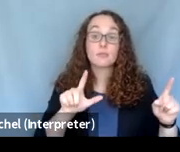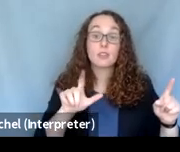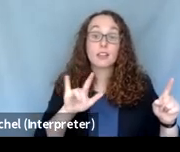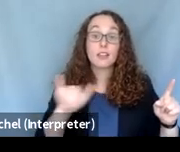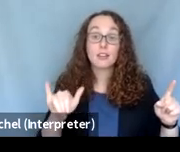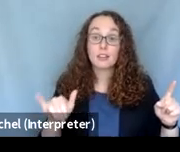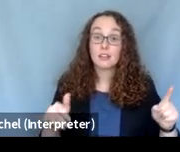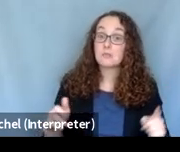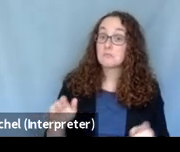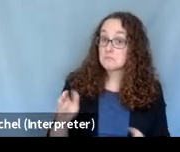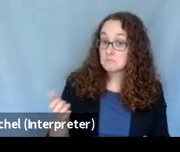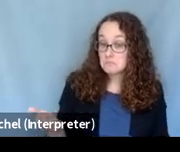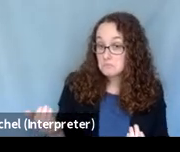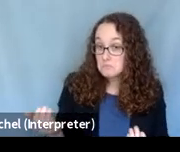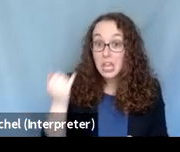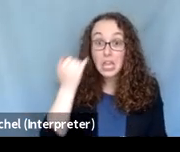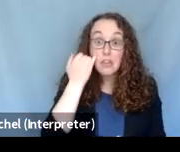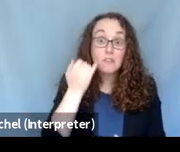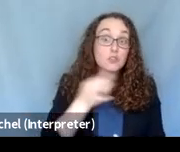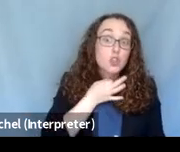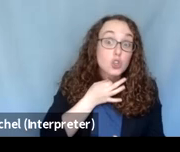We can wait, I know it takes a little while to write